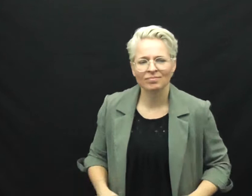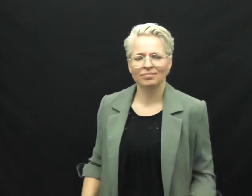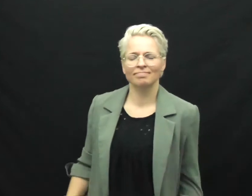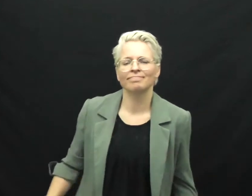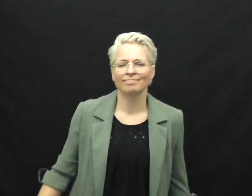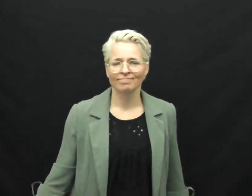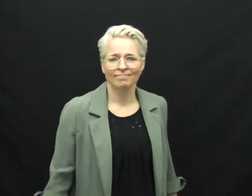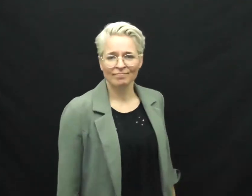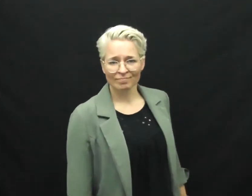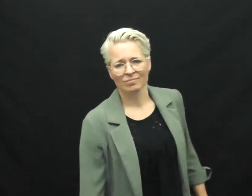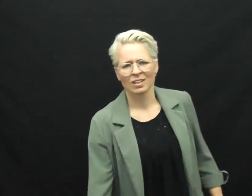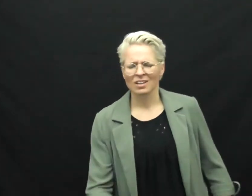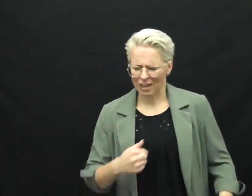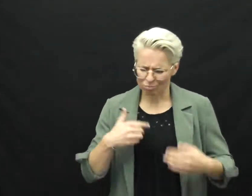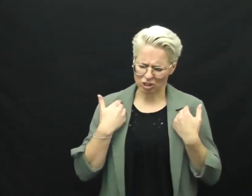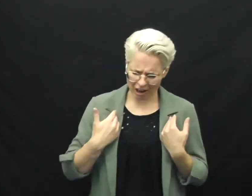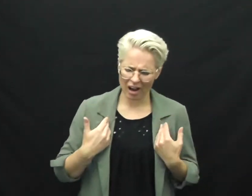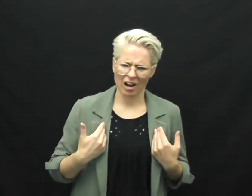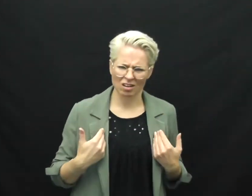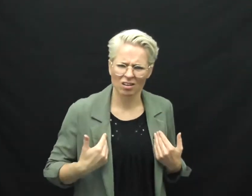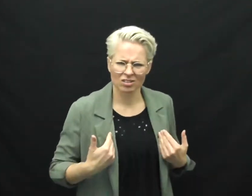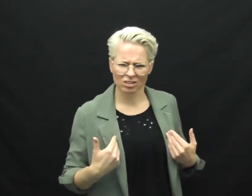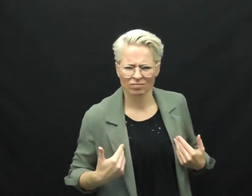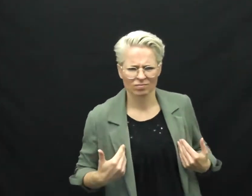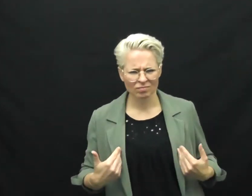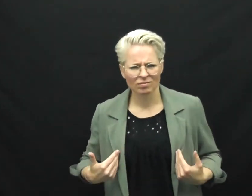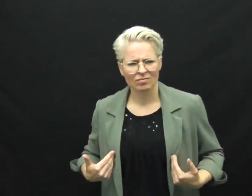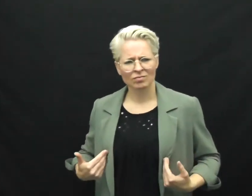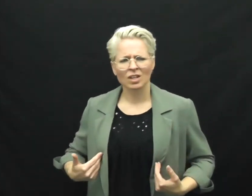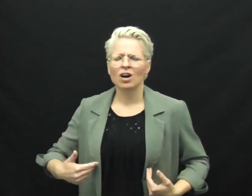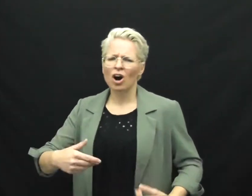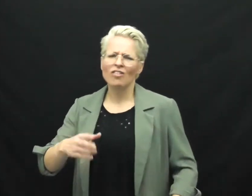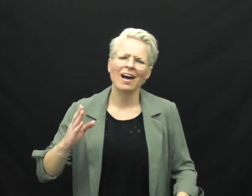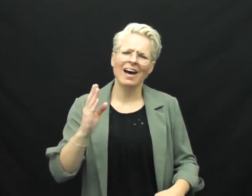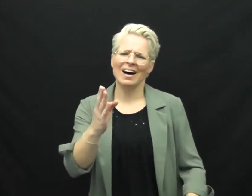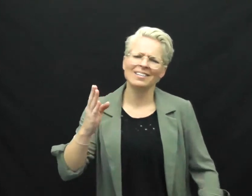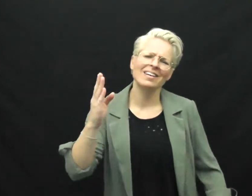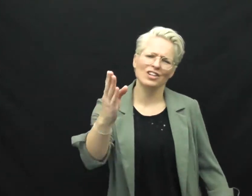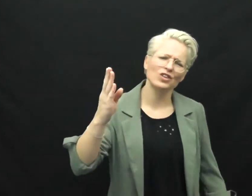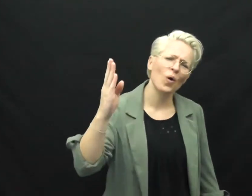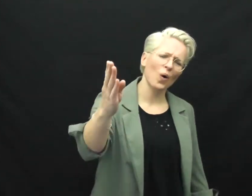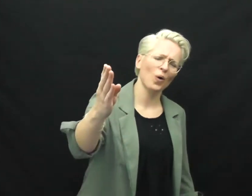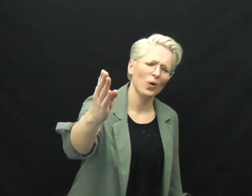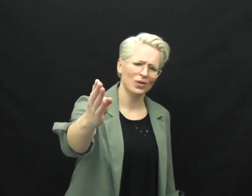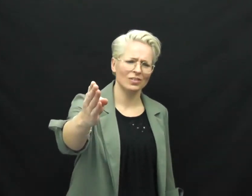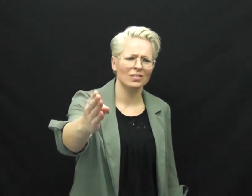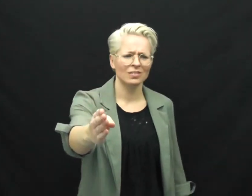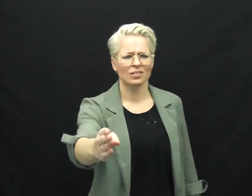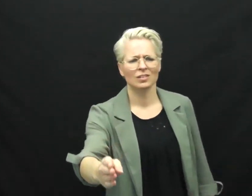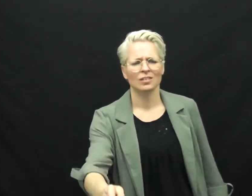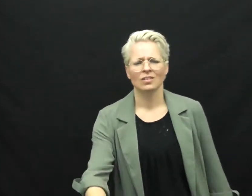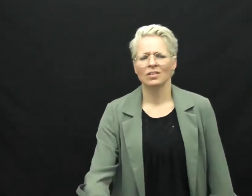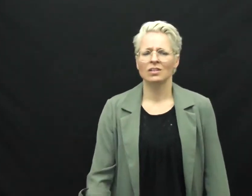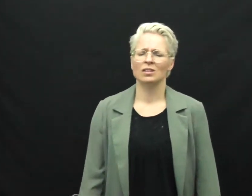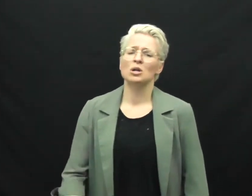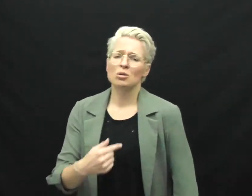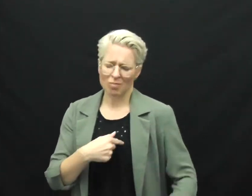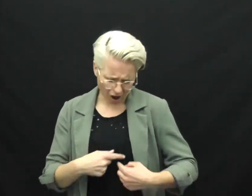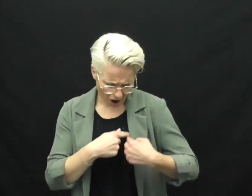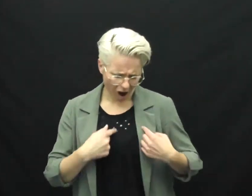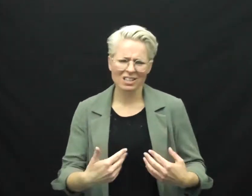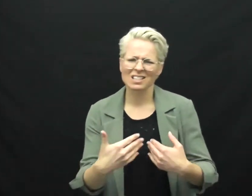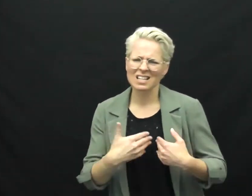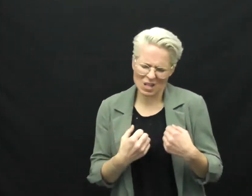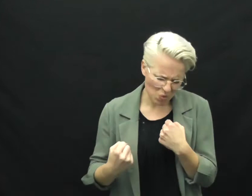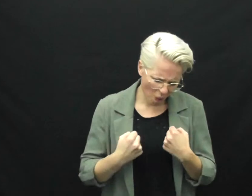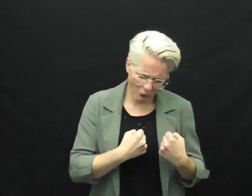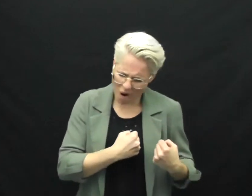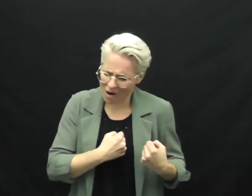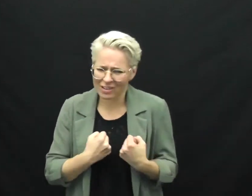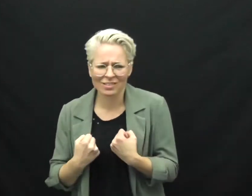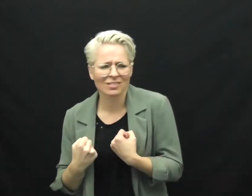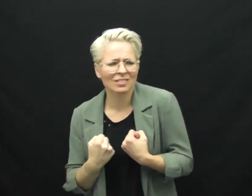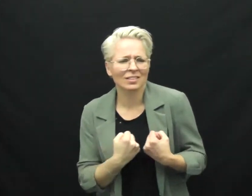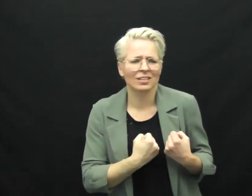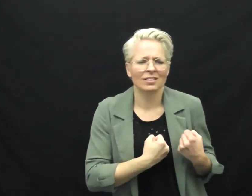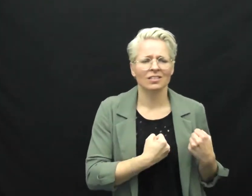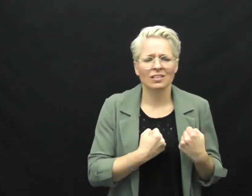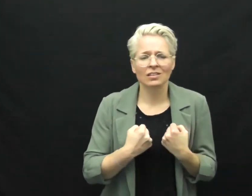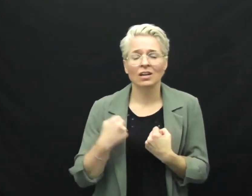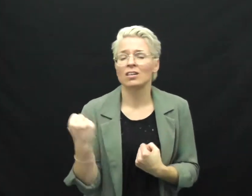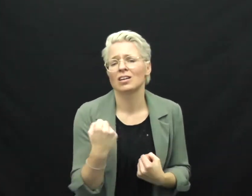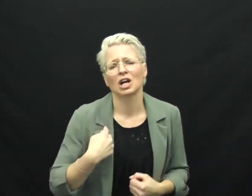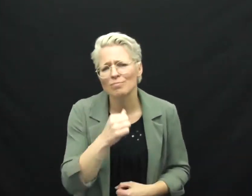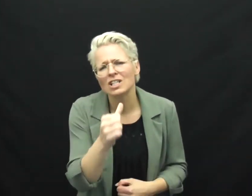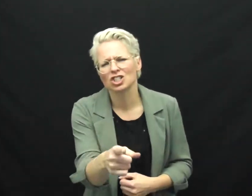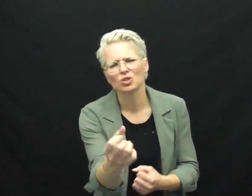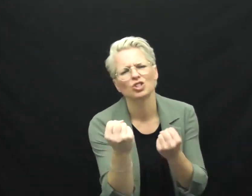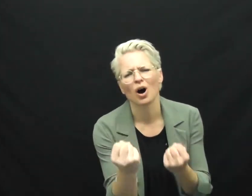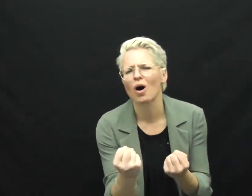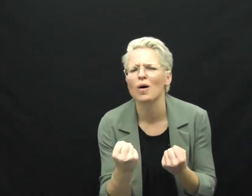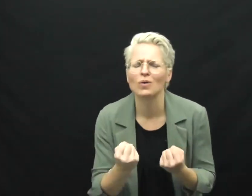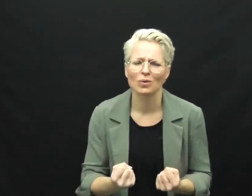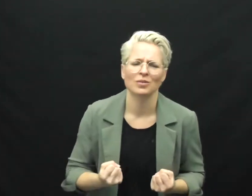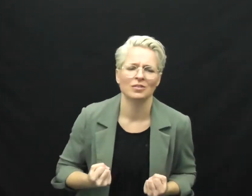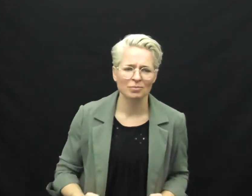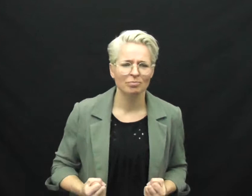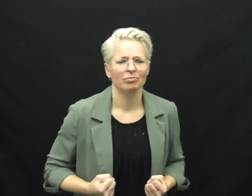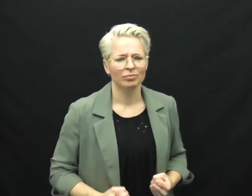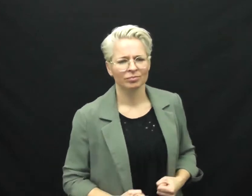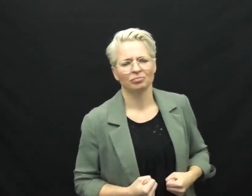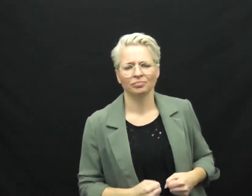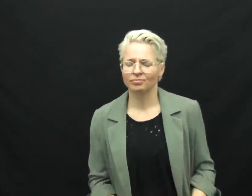I'm tired of heading north My heart's at war, 'cause I miss you so